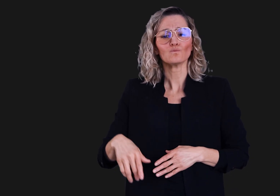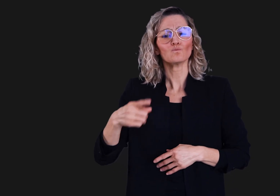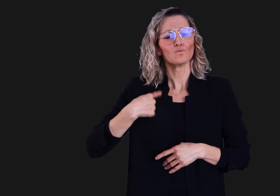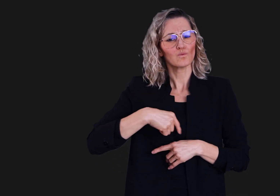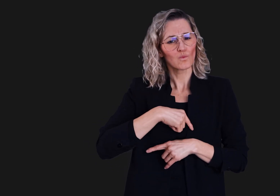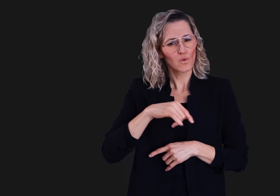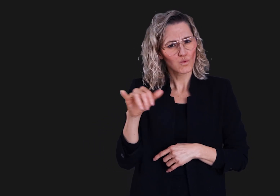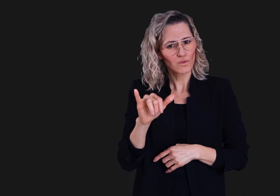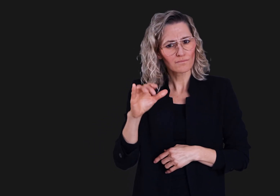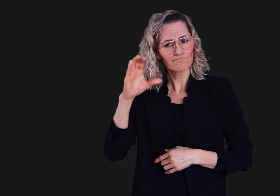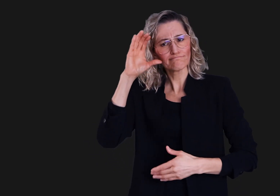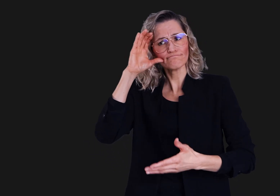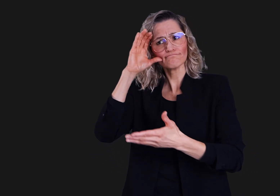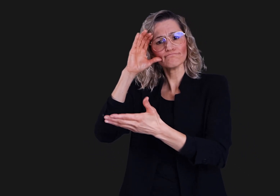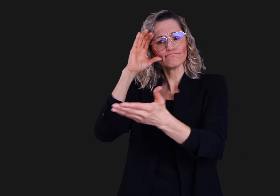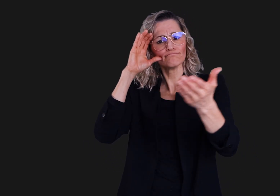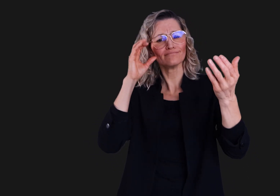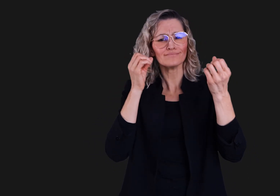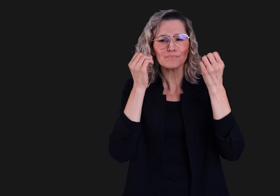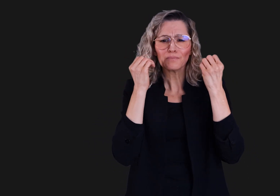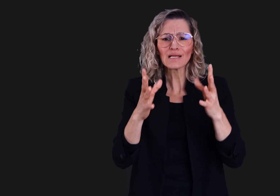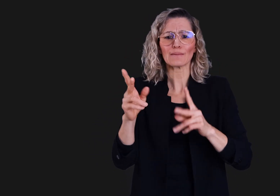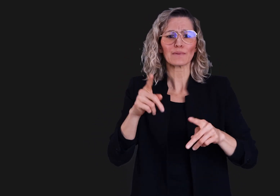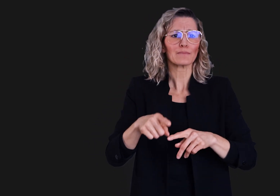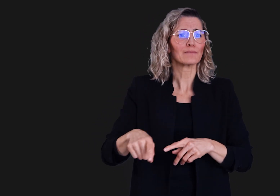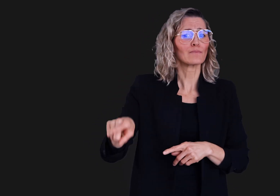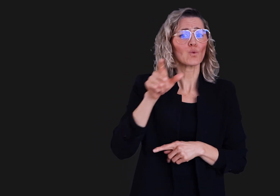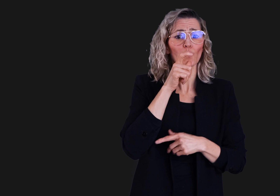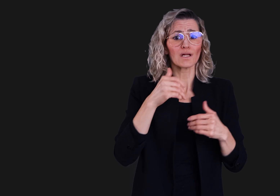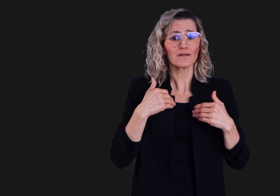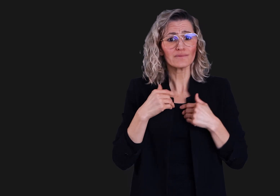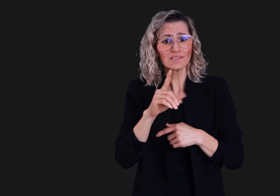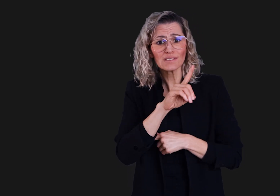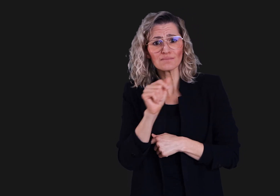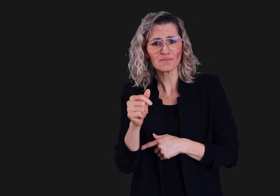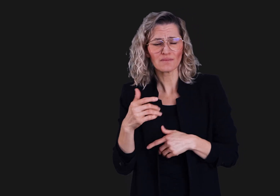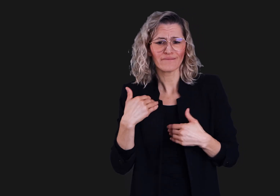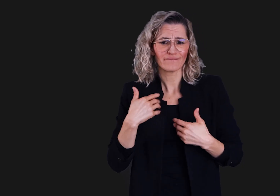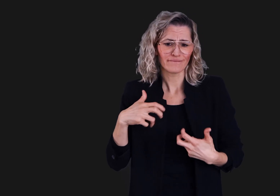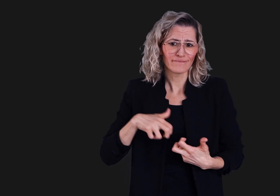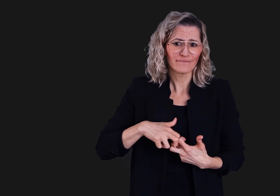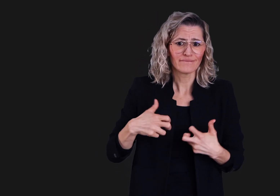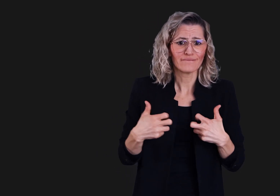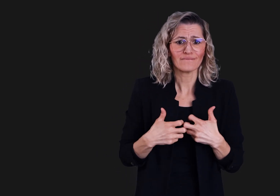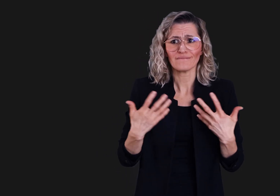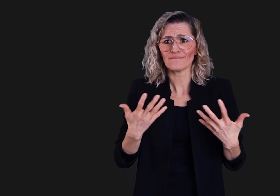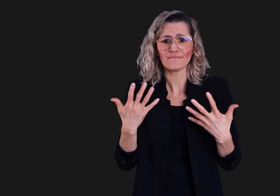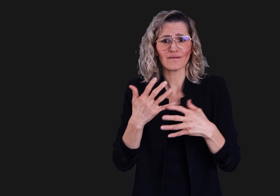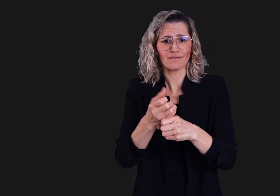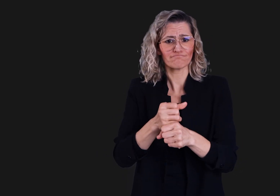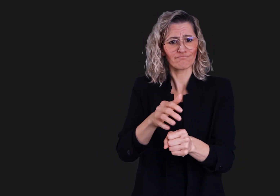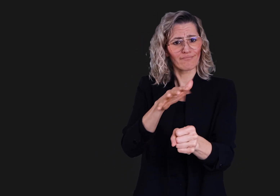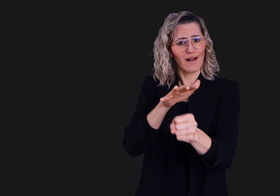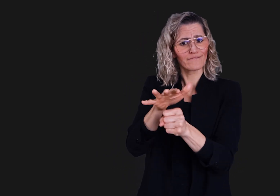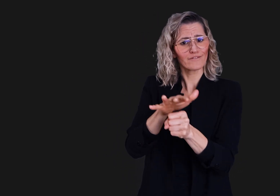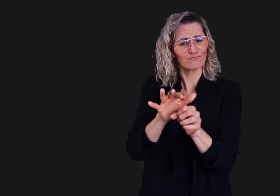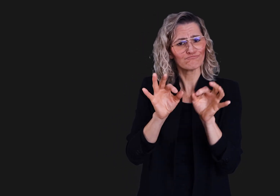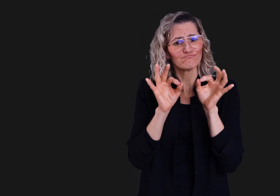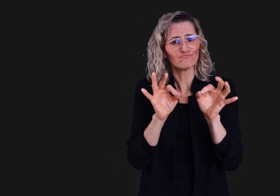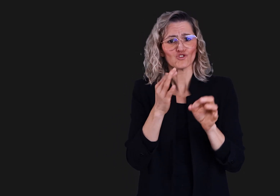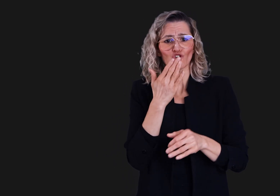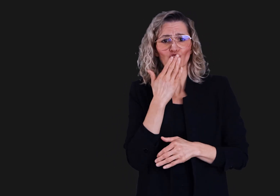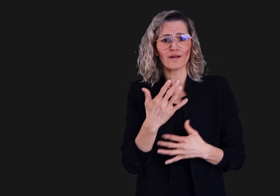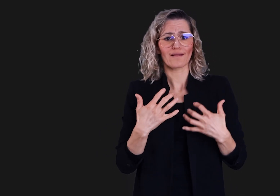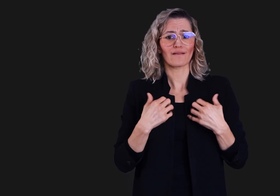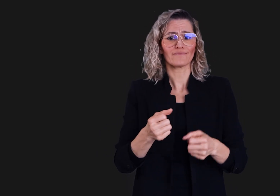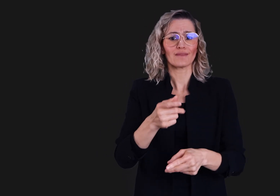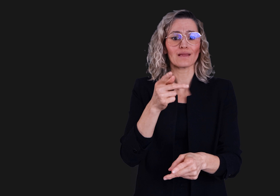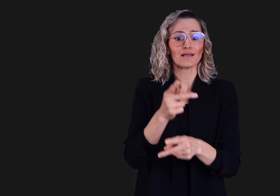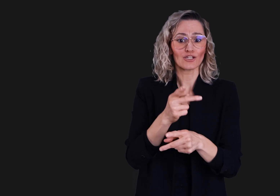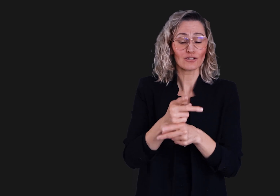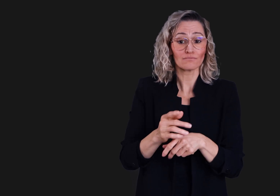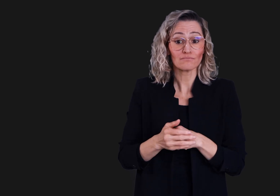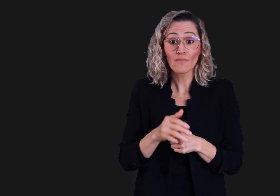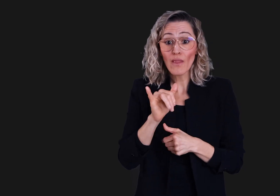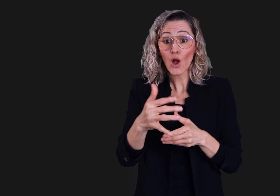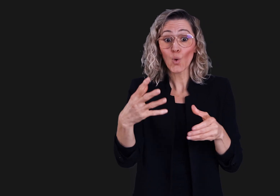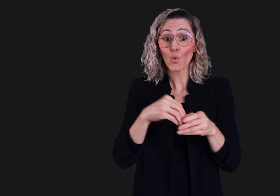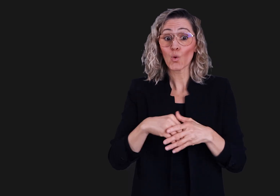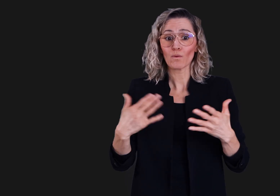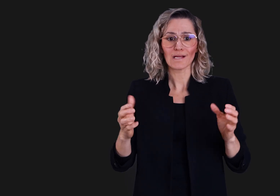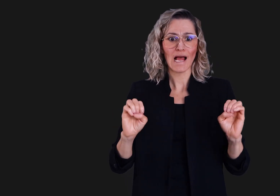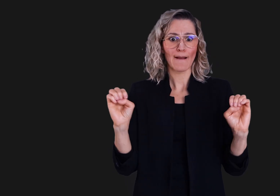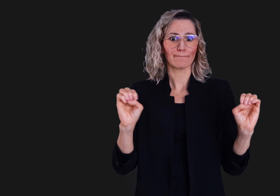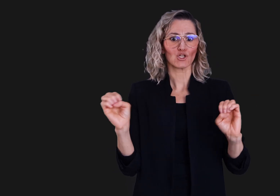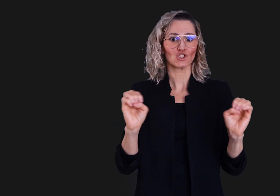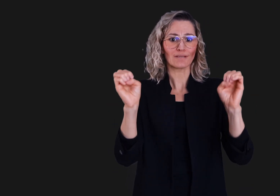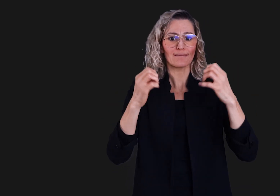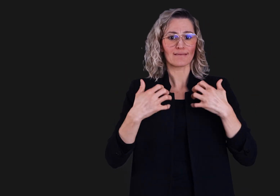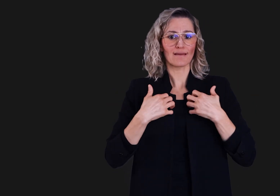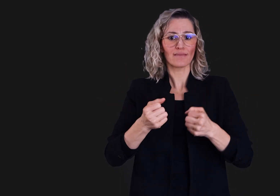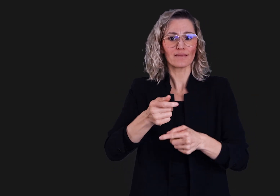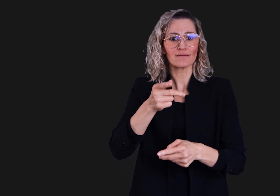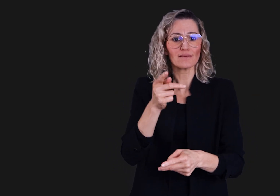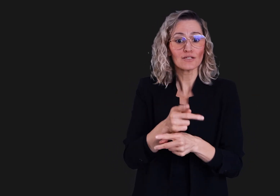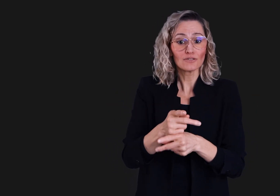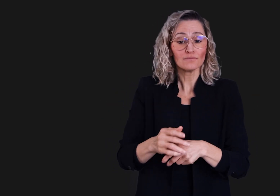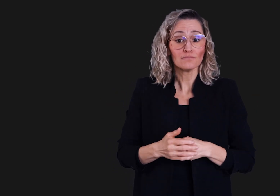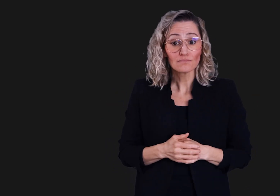We also heard that many people with disabilities have trouble getting adequate health care. This includes emergency health care.